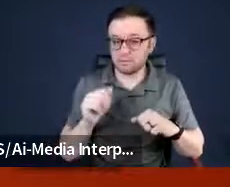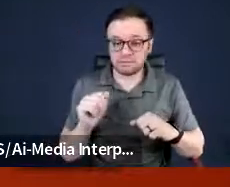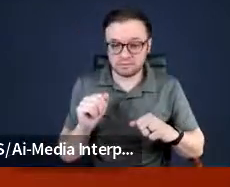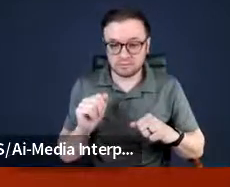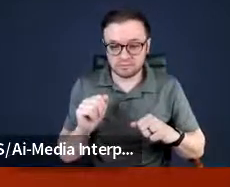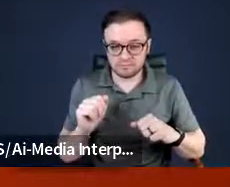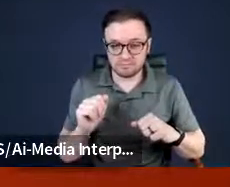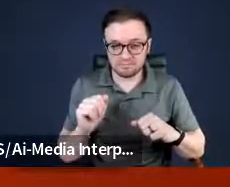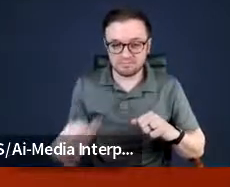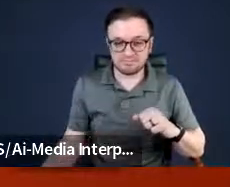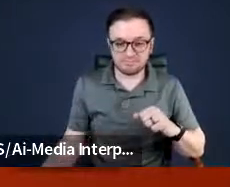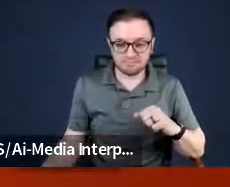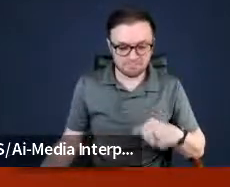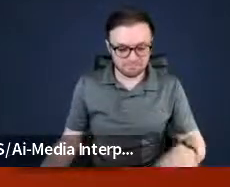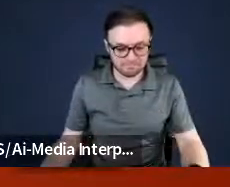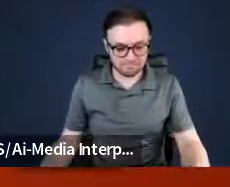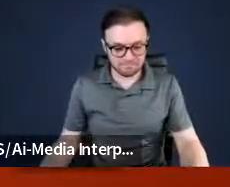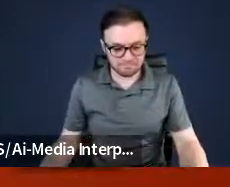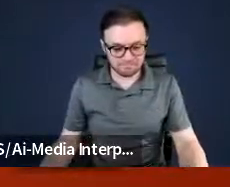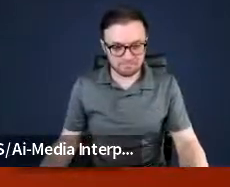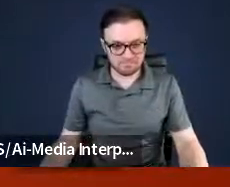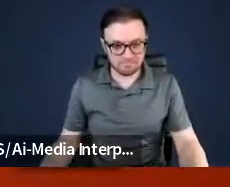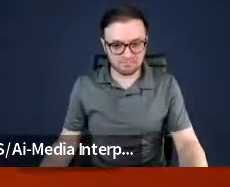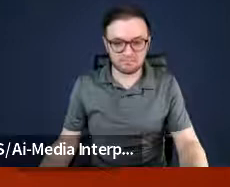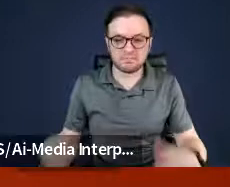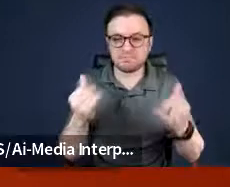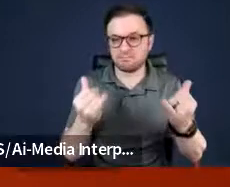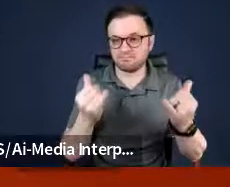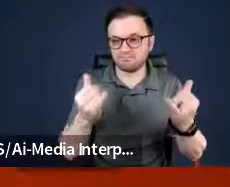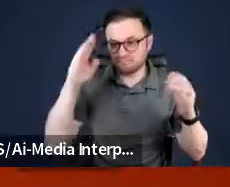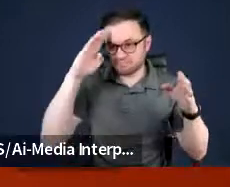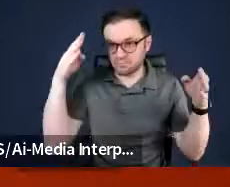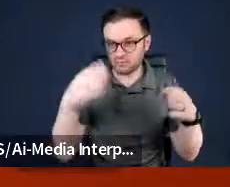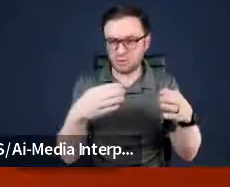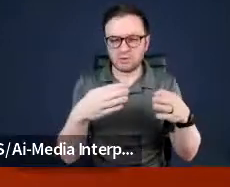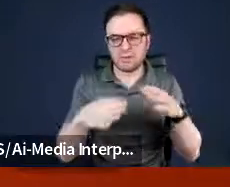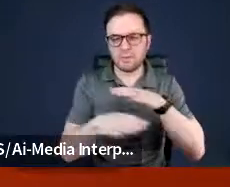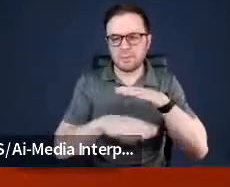and created in partnership with the national Federation of the blind.